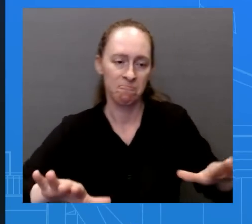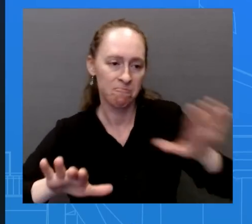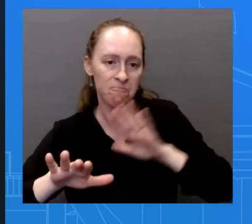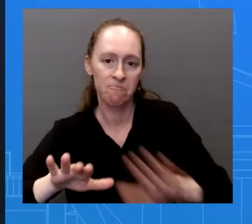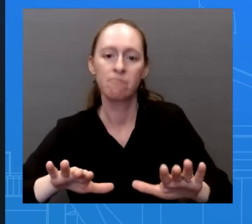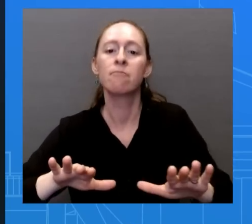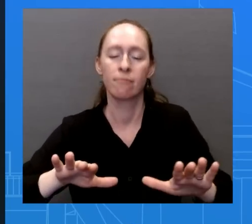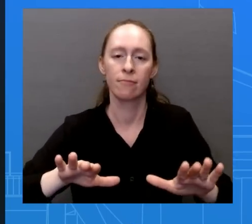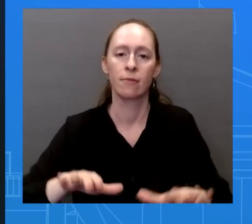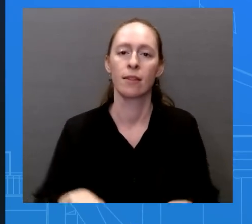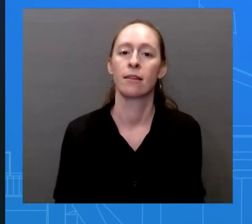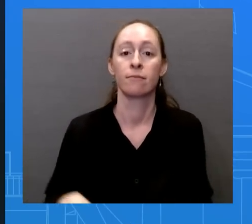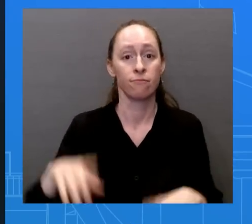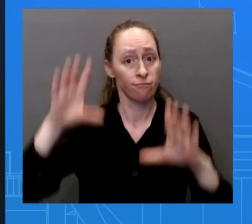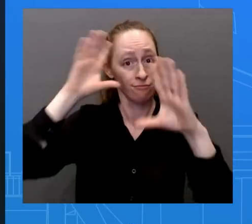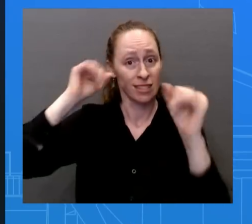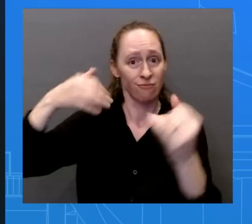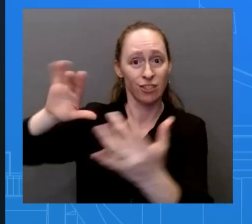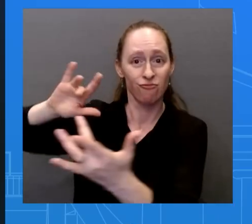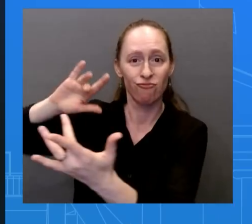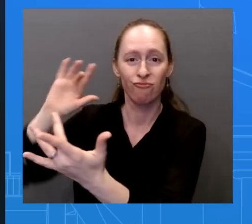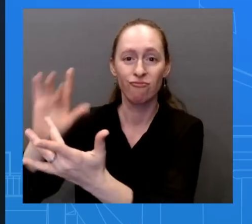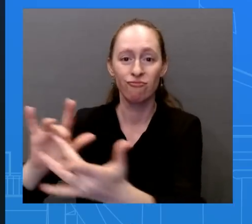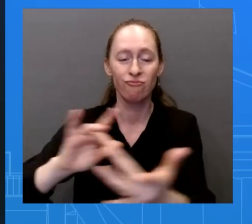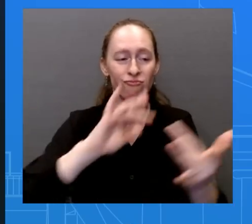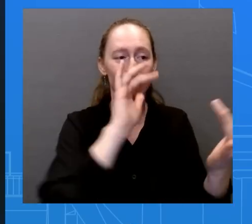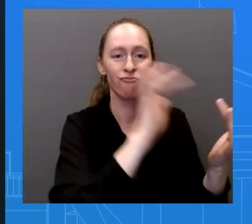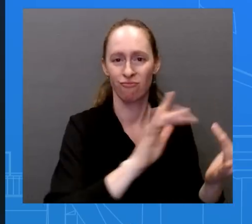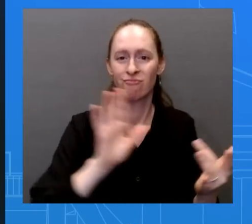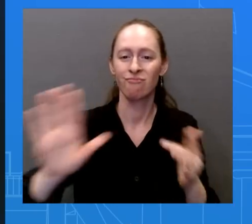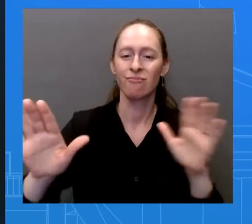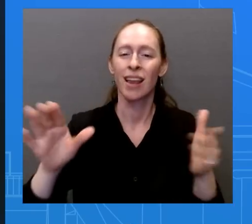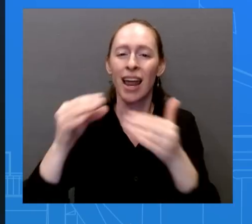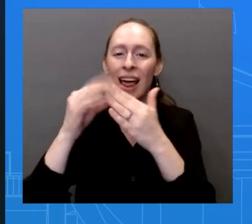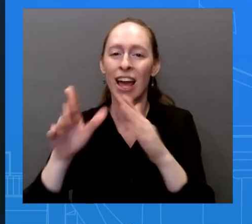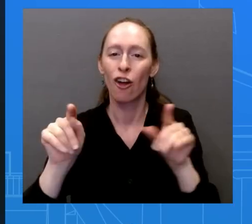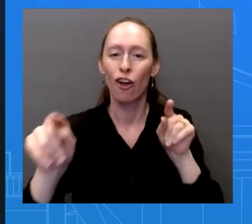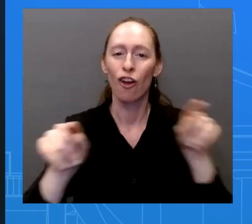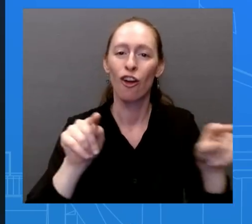who confirmed the readiness of both governments to move forward with this agreement.